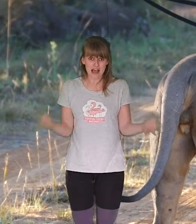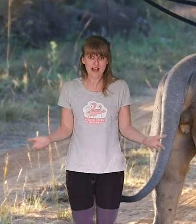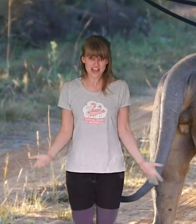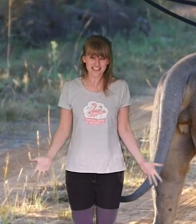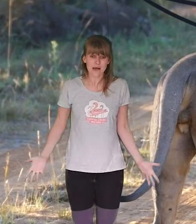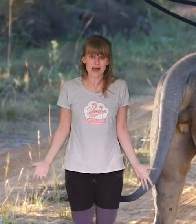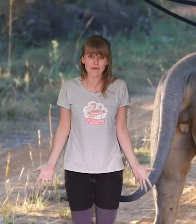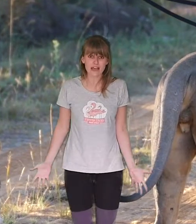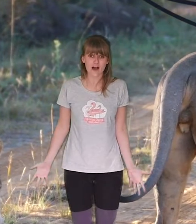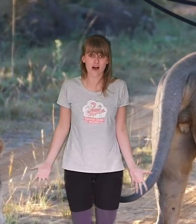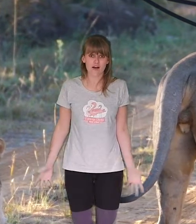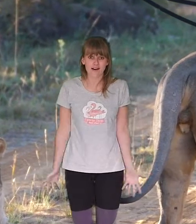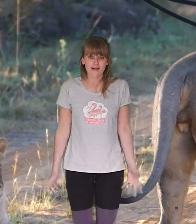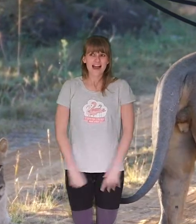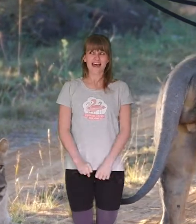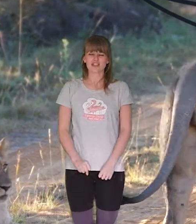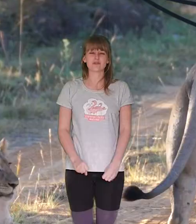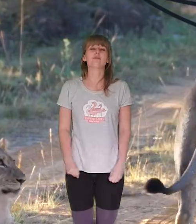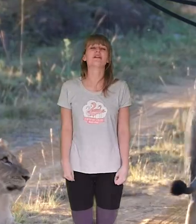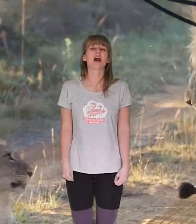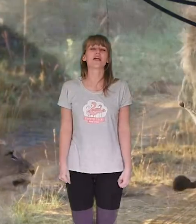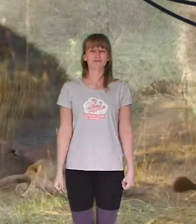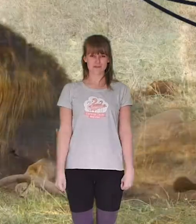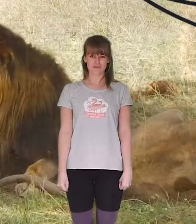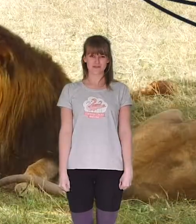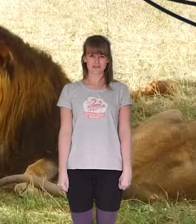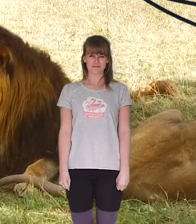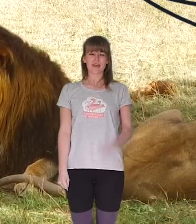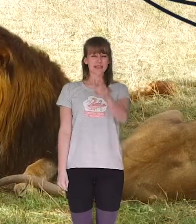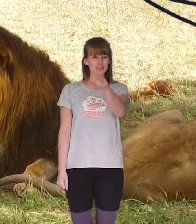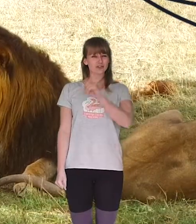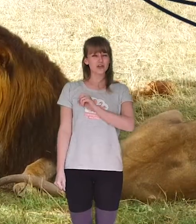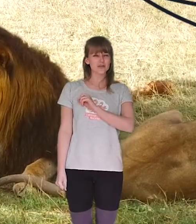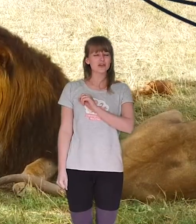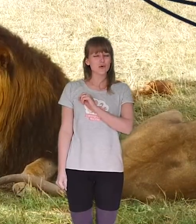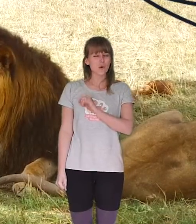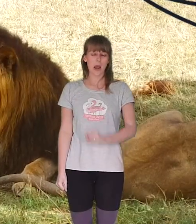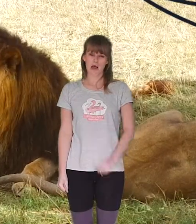That's how loud they are! Let's do some lion movements. Can you show me your lion